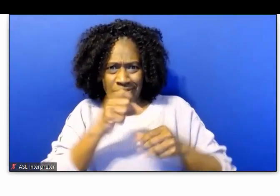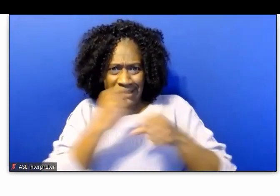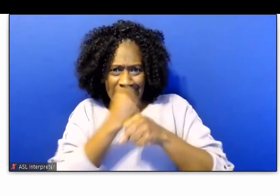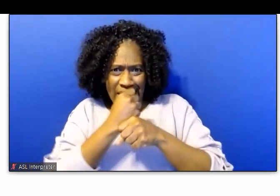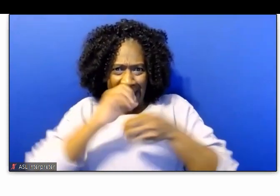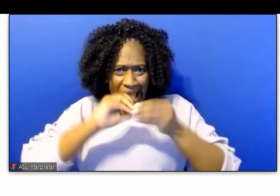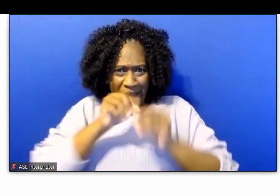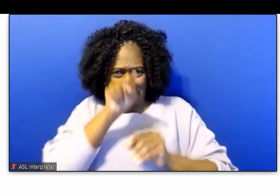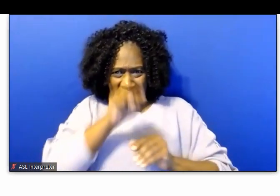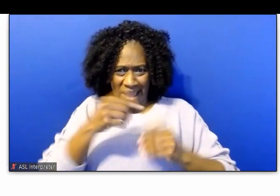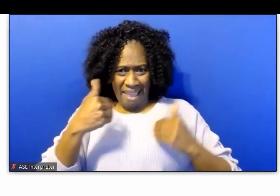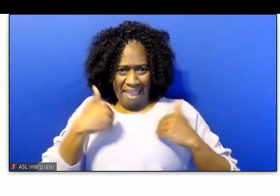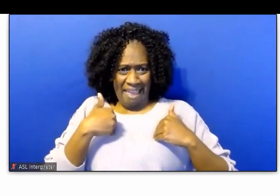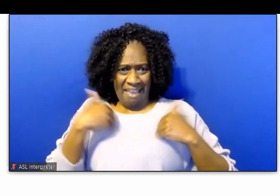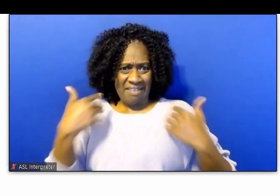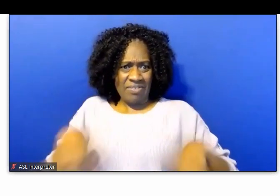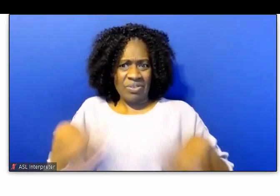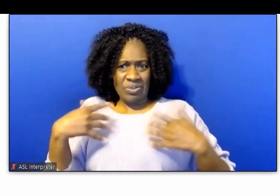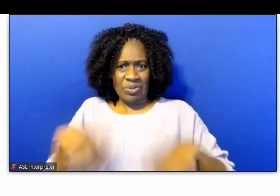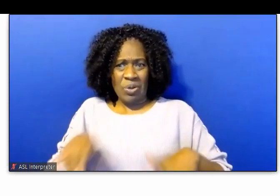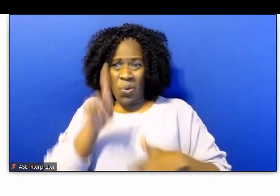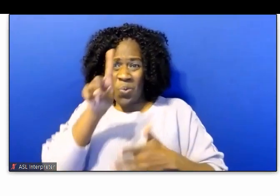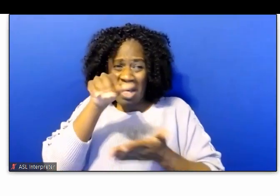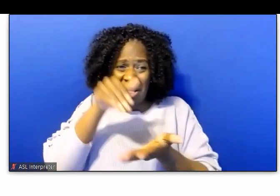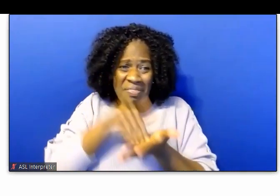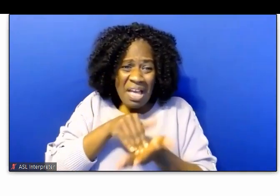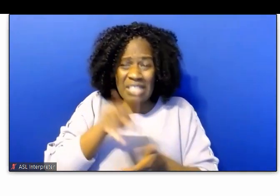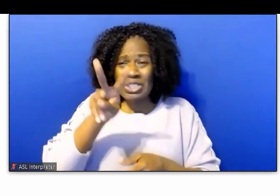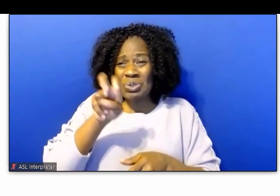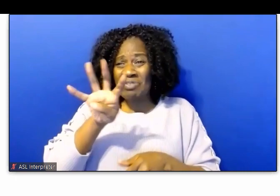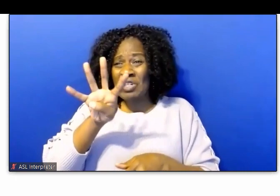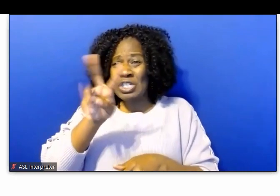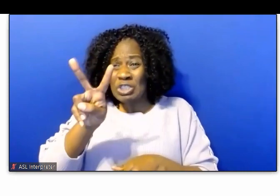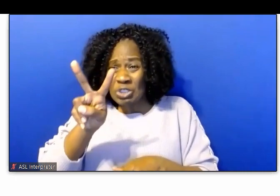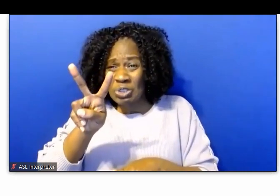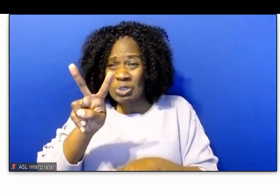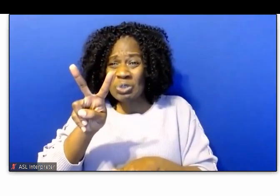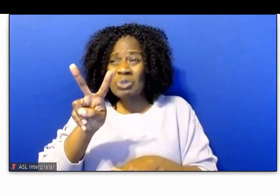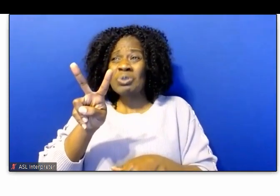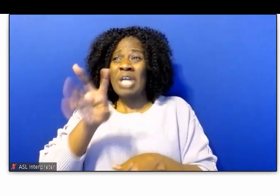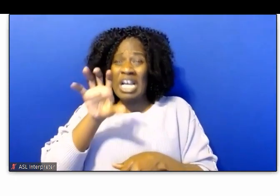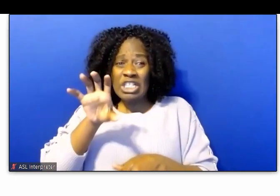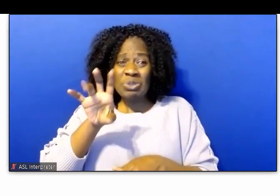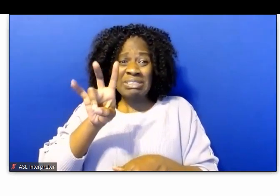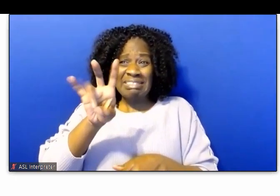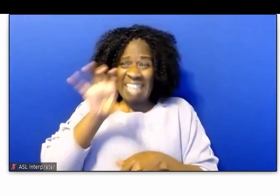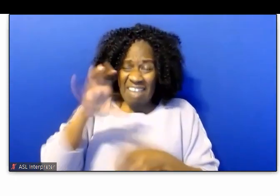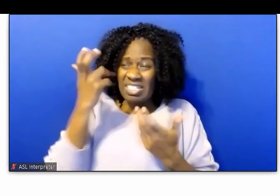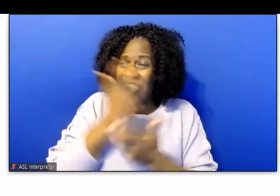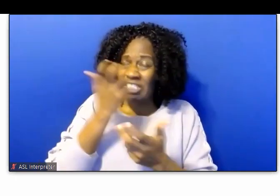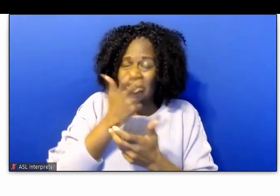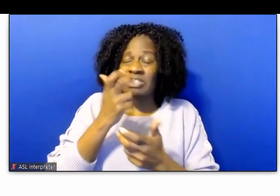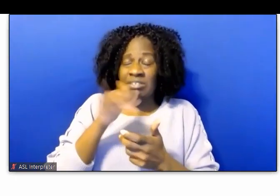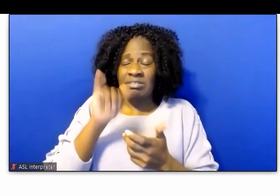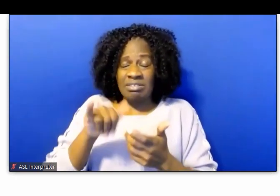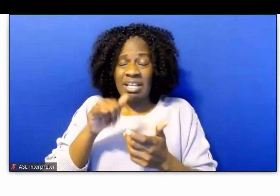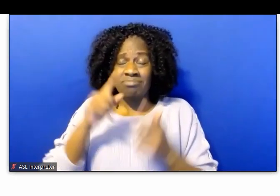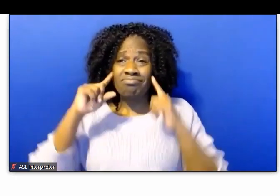1,242,700 people have hearing loss or are deaf in NC.